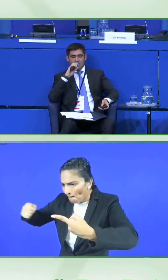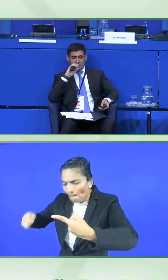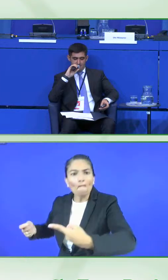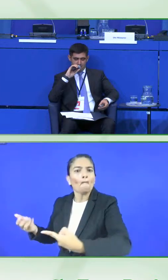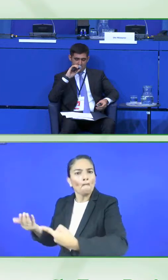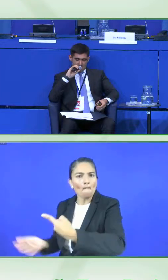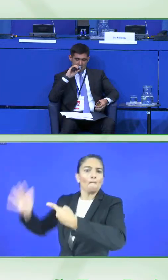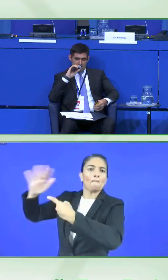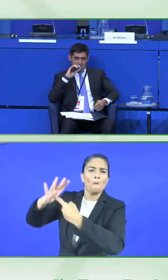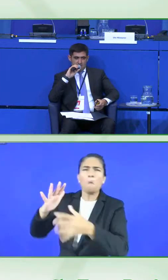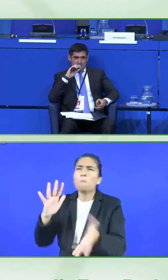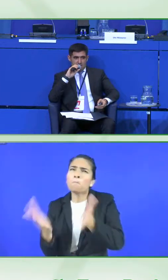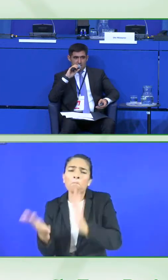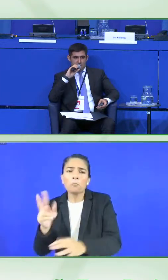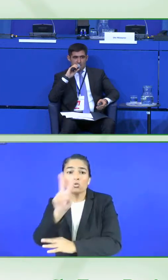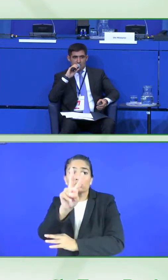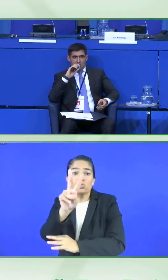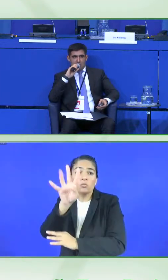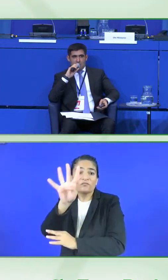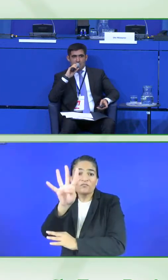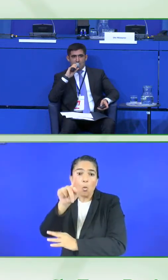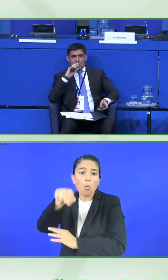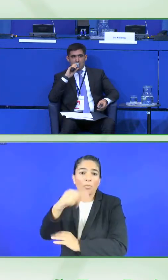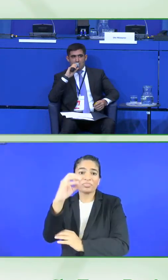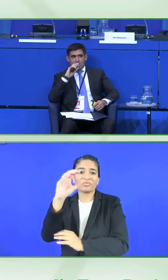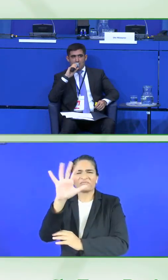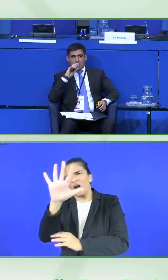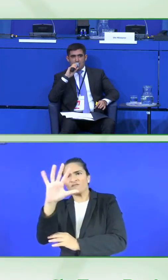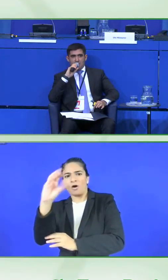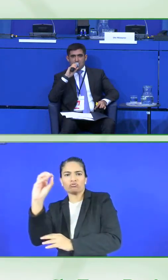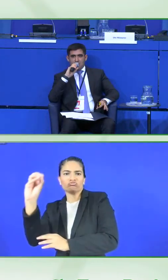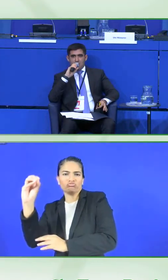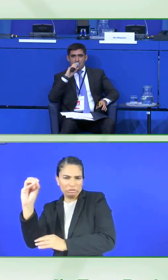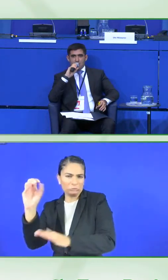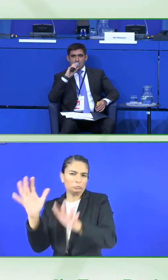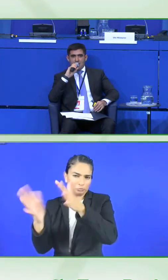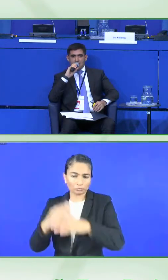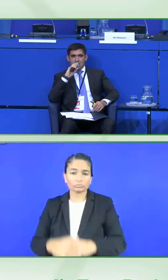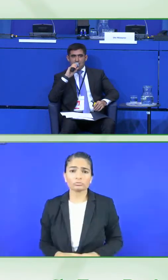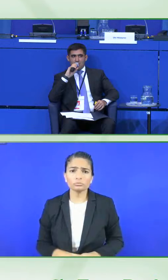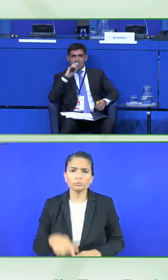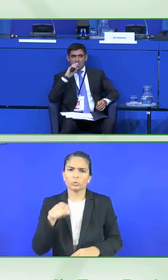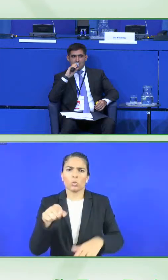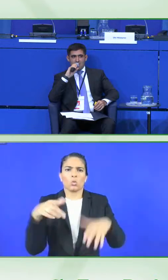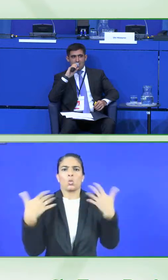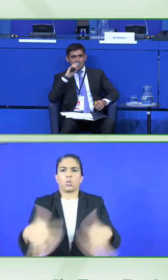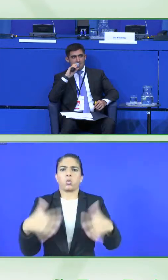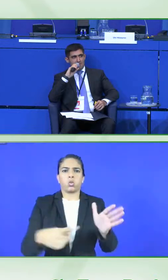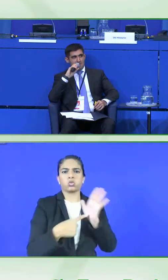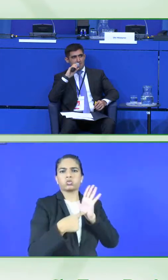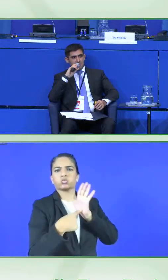There are some advantages of this mechanism.